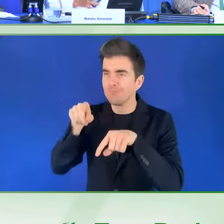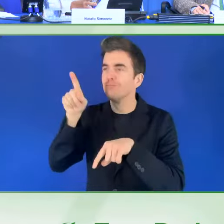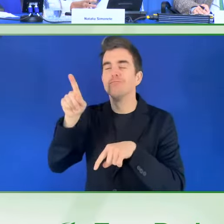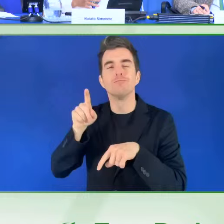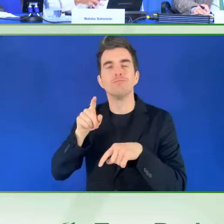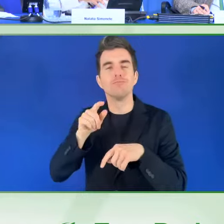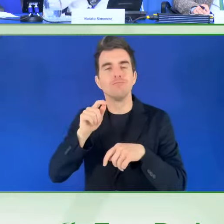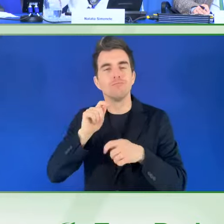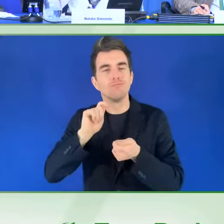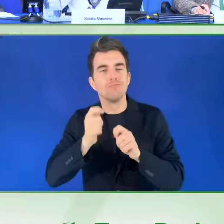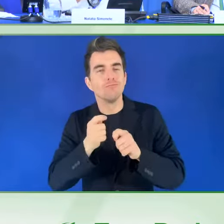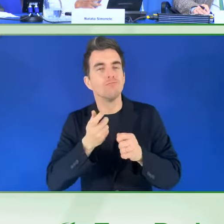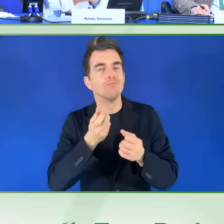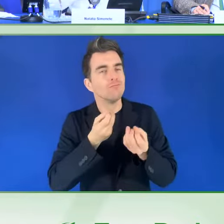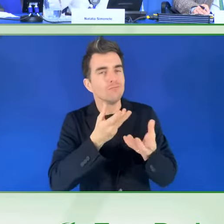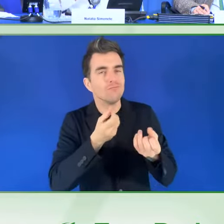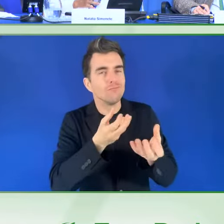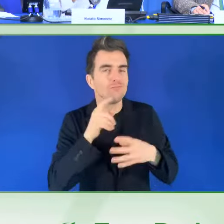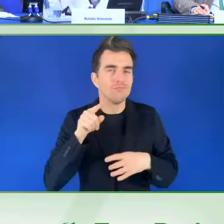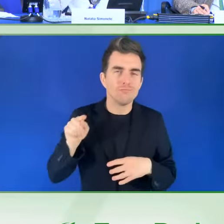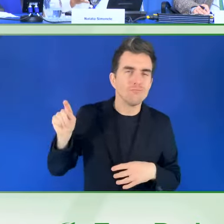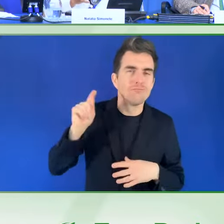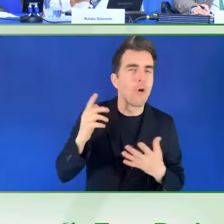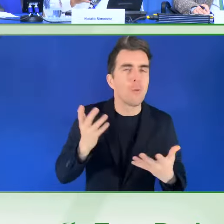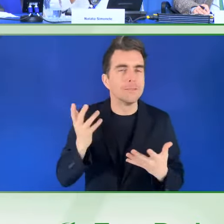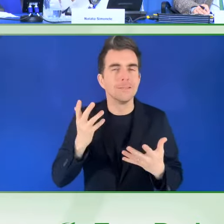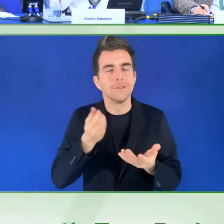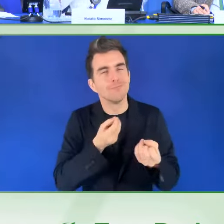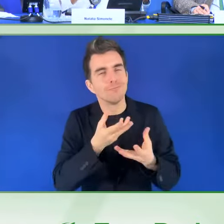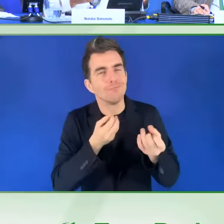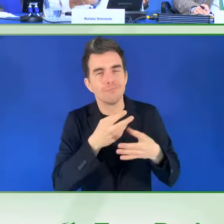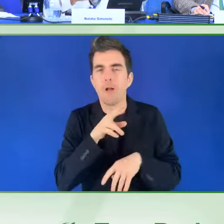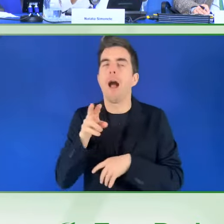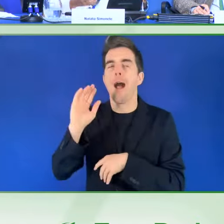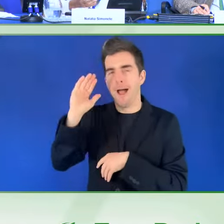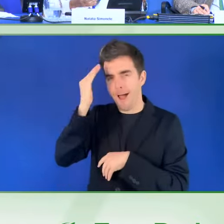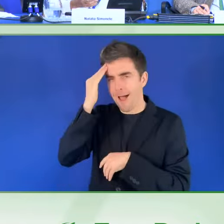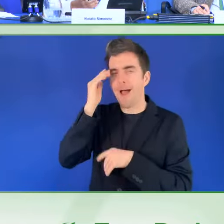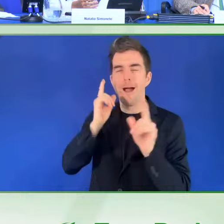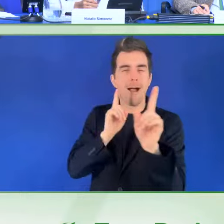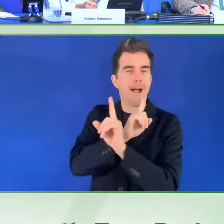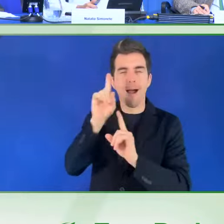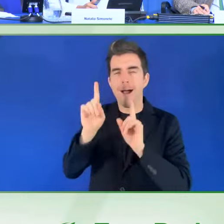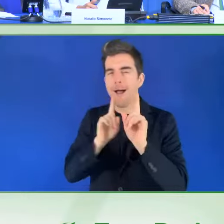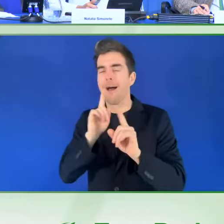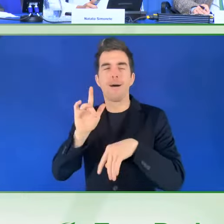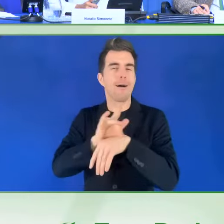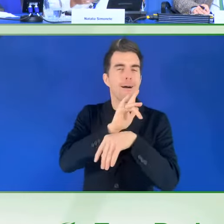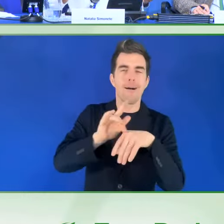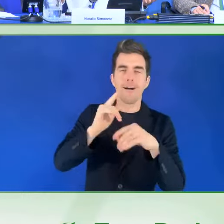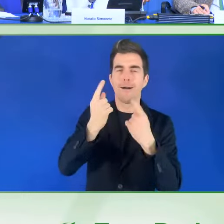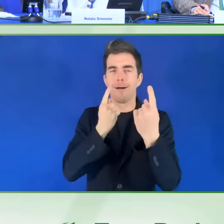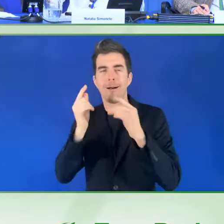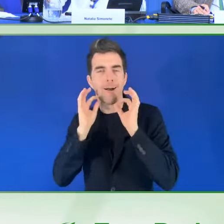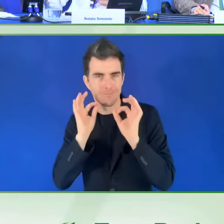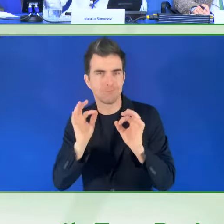Training put an emphasis on the magical model which seeks to correct and normalise students from a homogenising directive, which is not inclusive education for us.